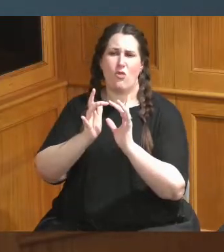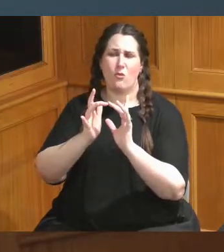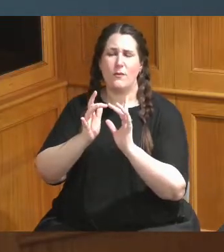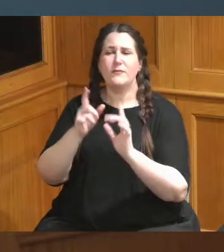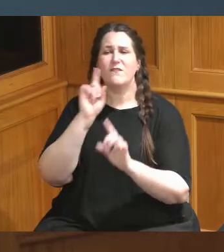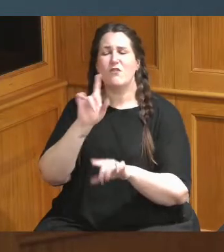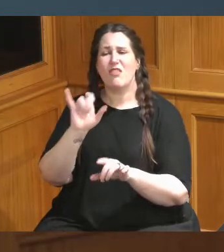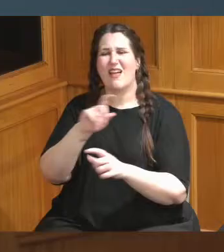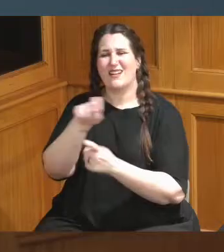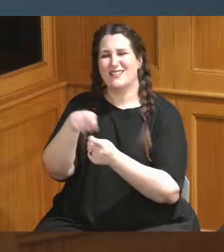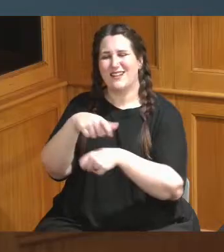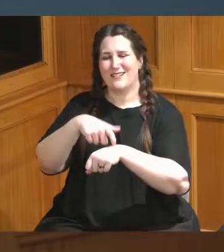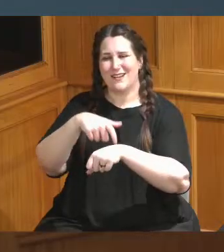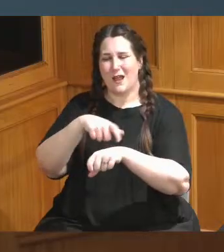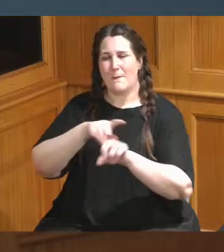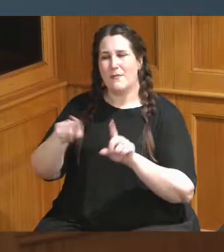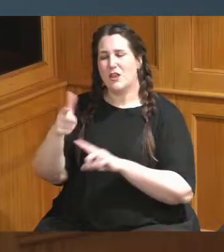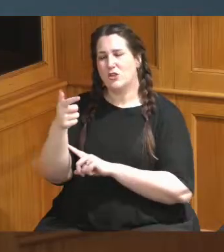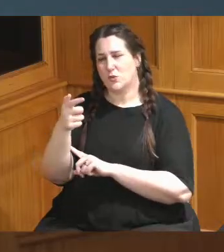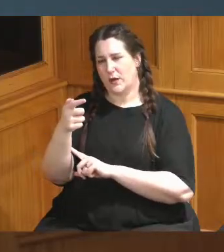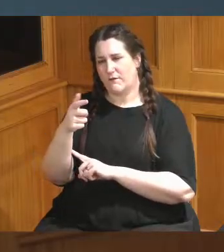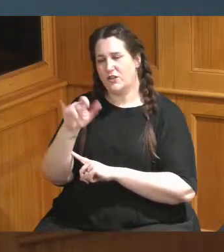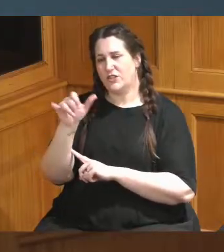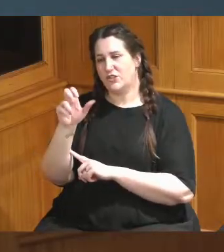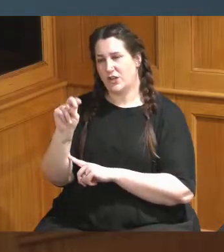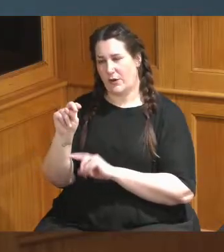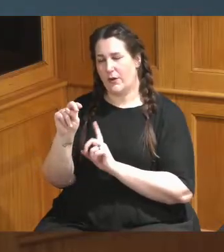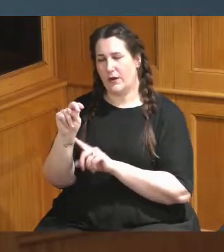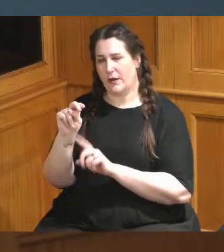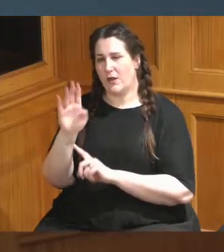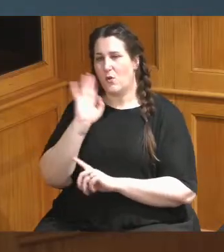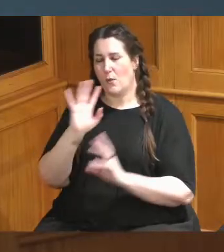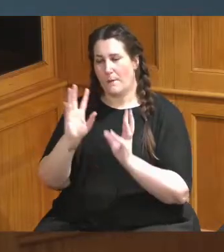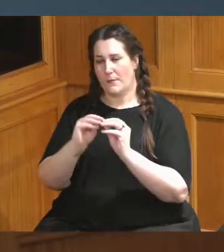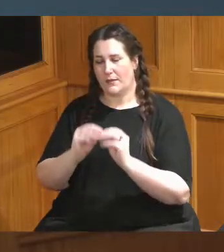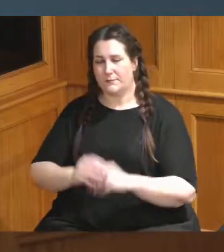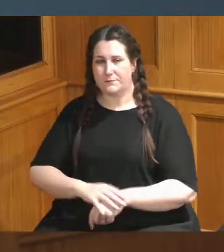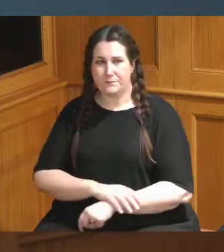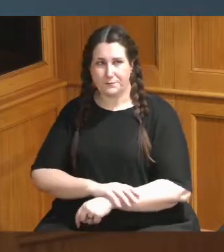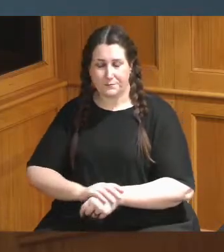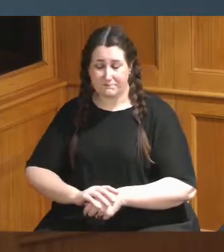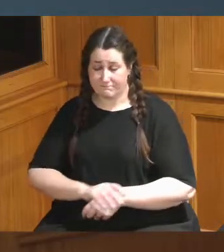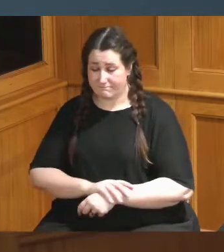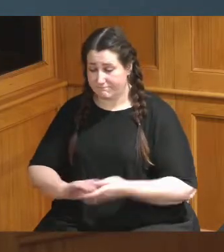but that's on the 21st of January. With that being said, I'll make a motion to